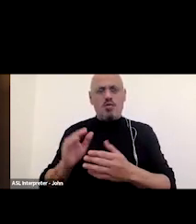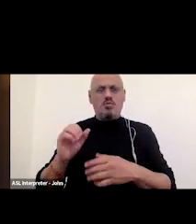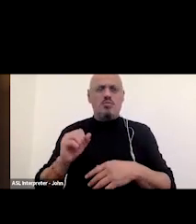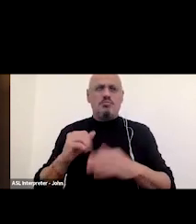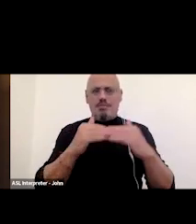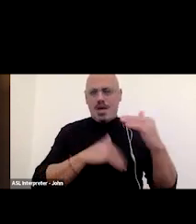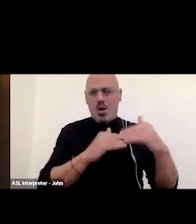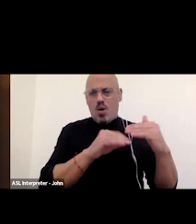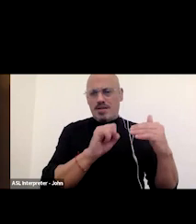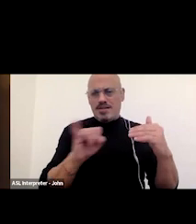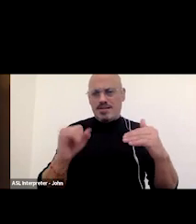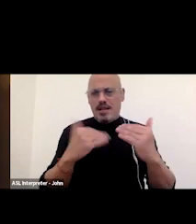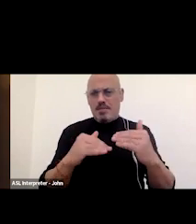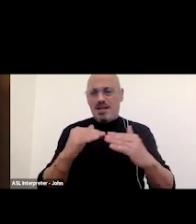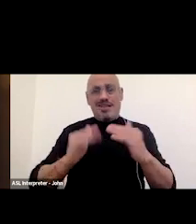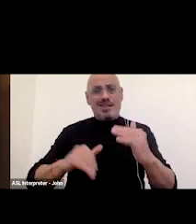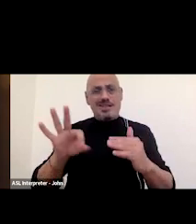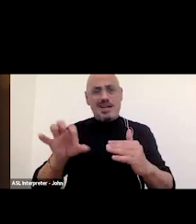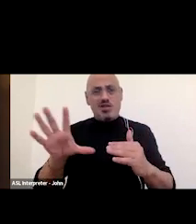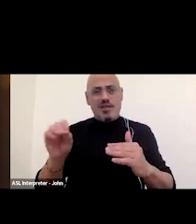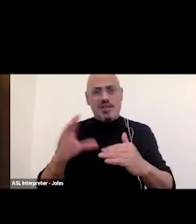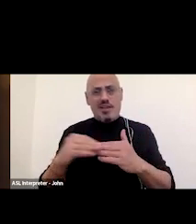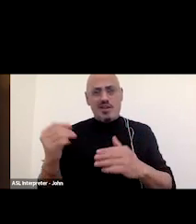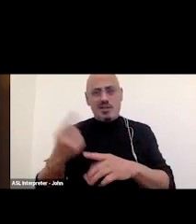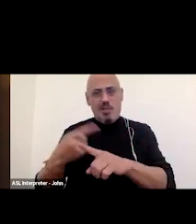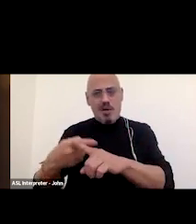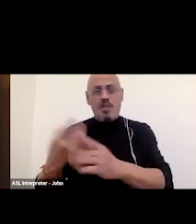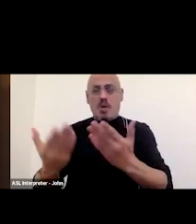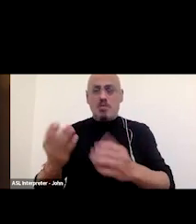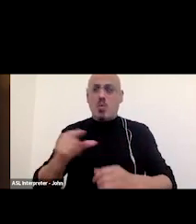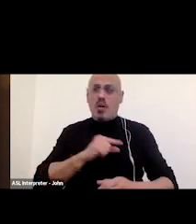so less than $950 a month, they might be eligible for SSI,